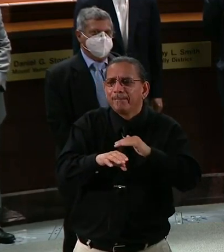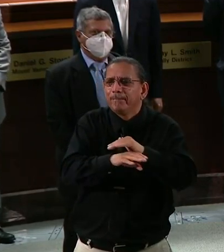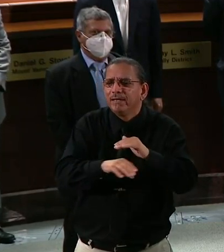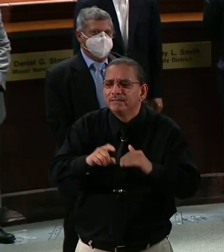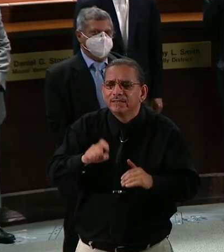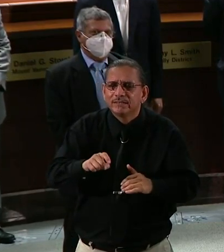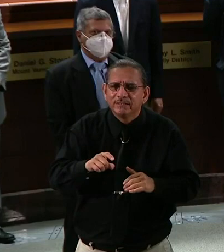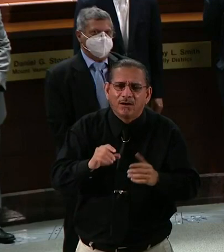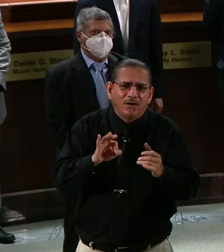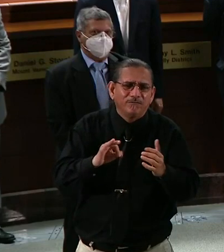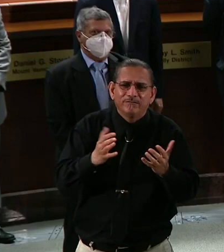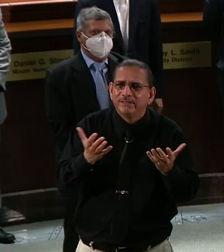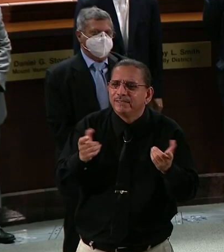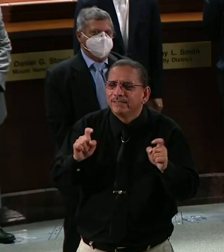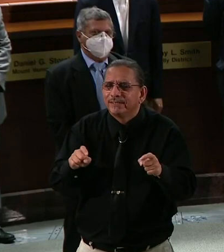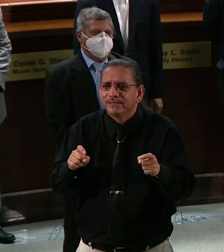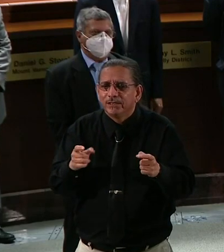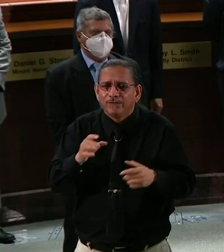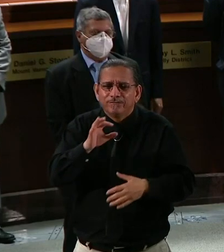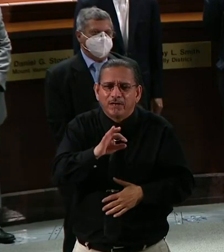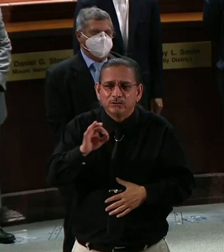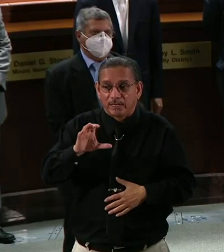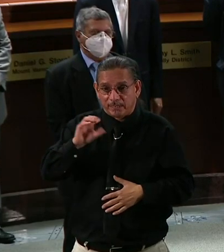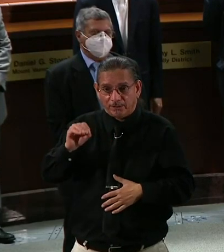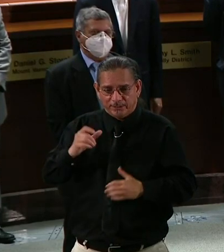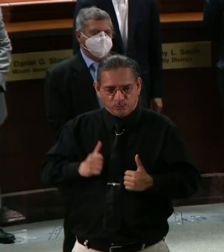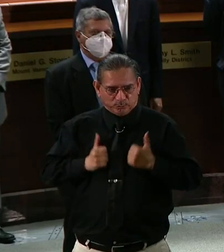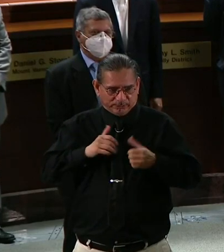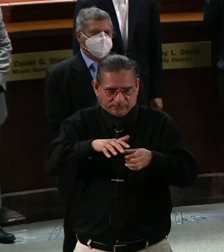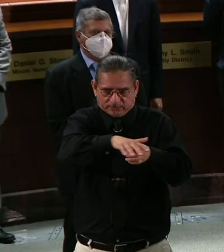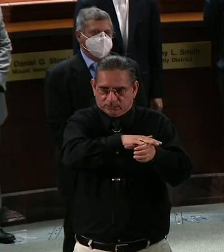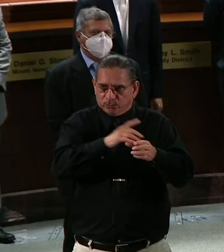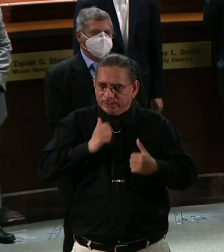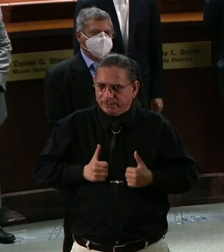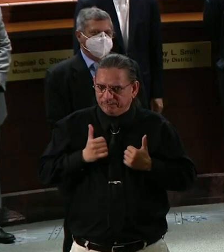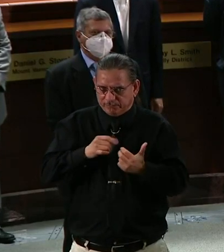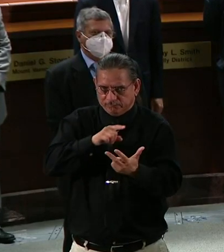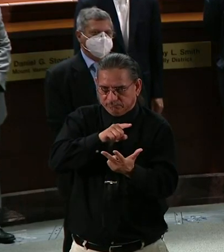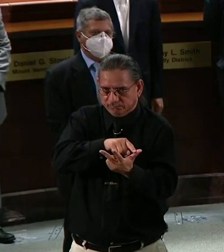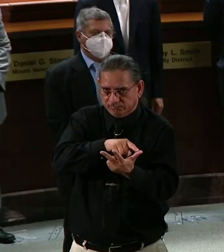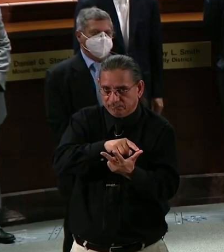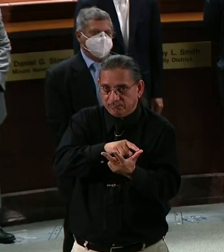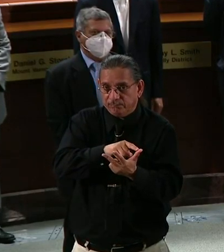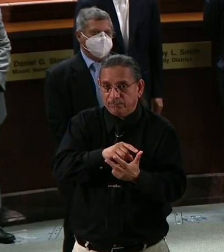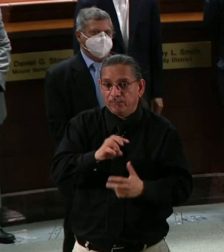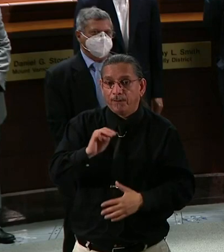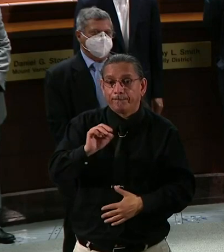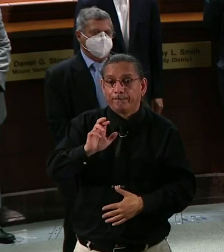DONE THROUGH A HANDLE BUT A